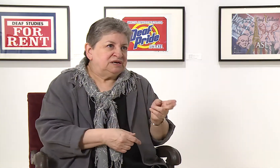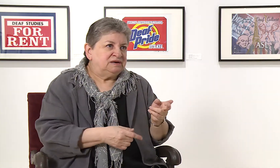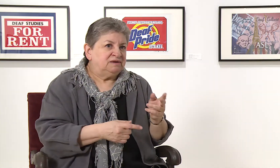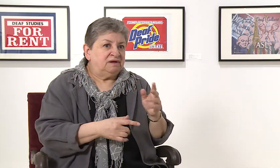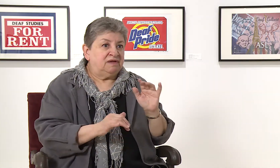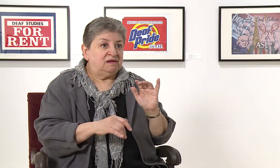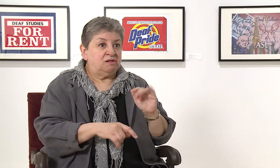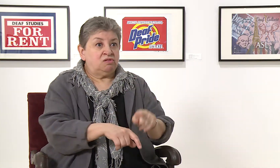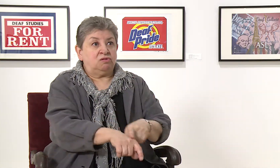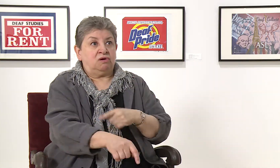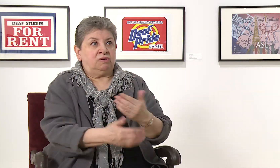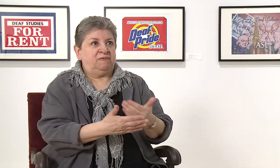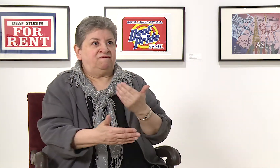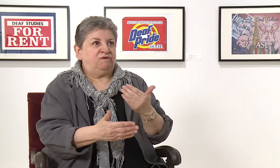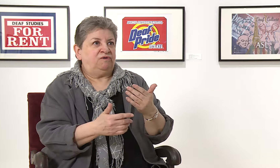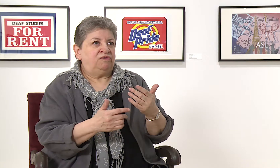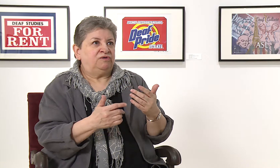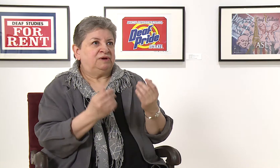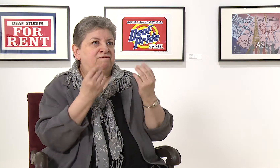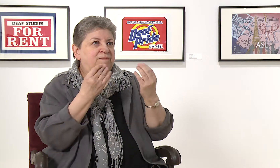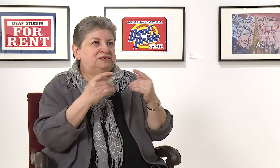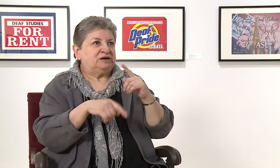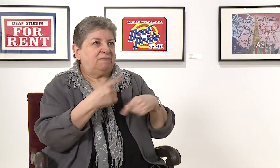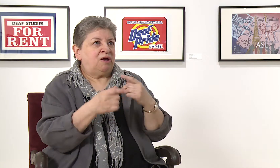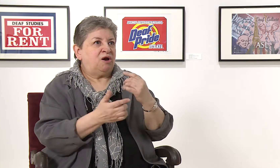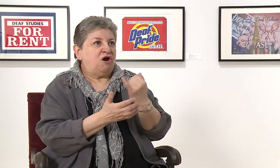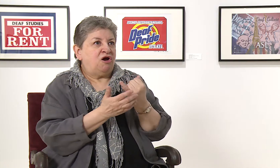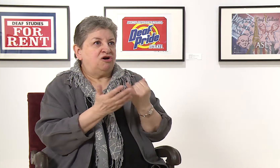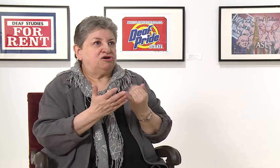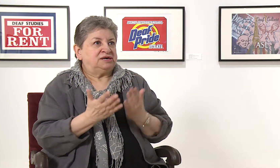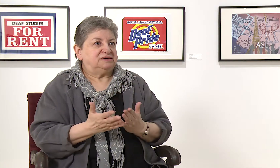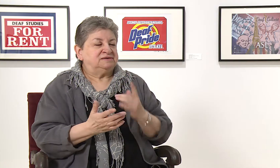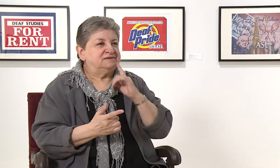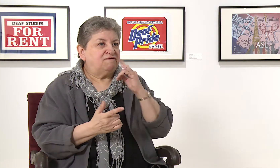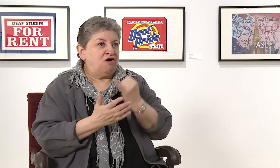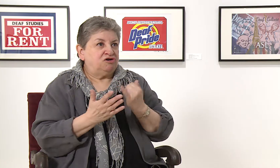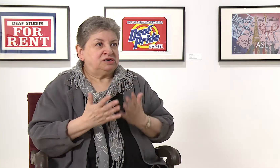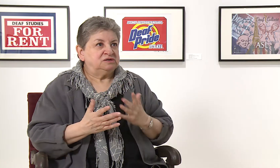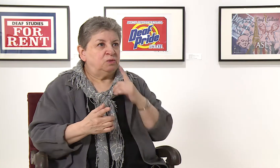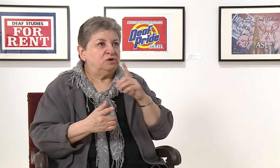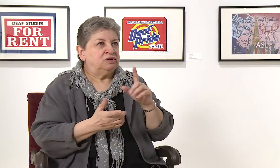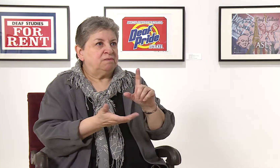He had a vast knowledge of Deaf Art history way before that type of information